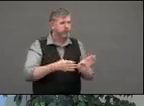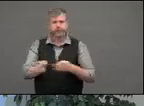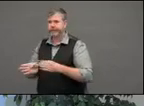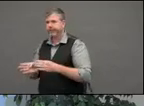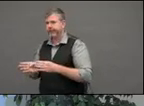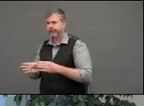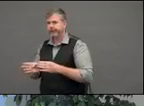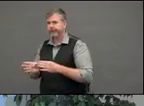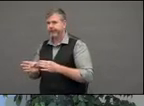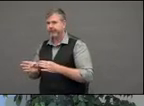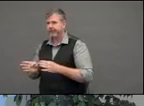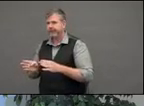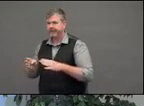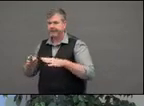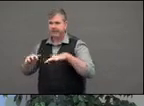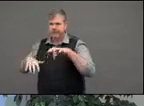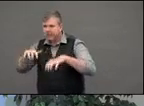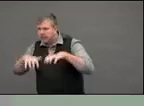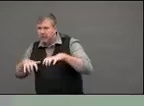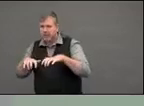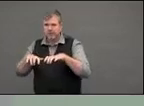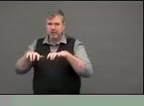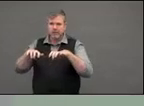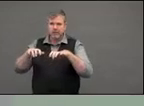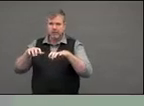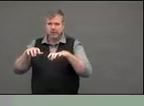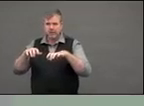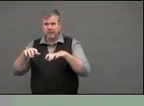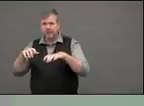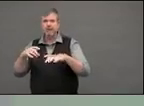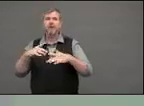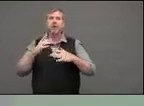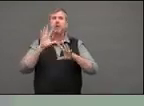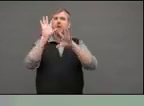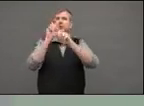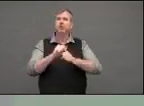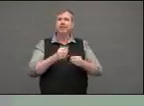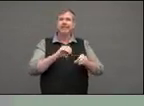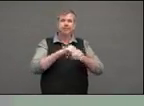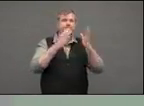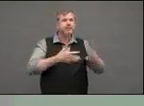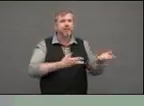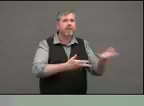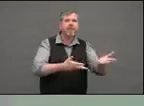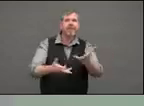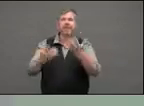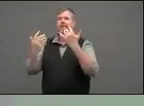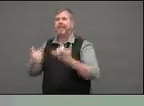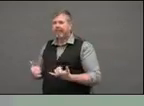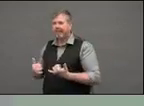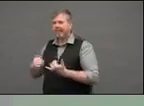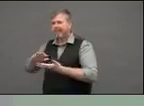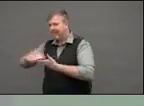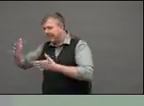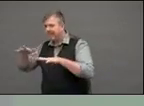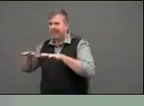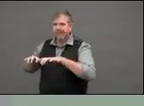at first it was like a bummer you know i know a lot of us two were um at least my friends who were graduating they were super excited to